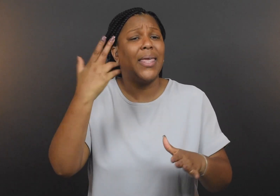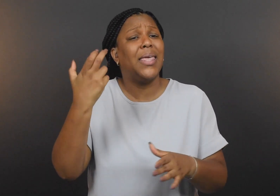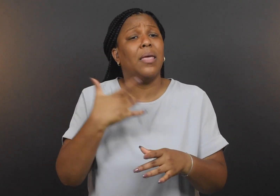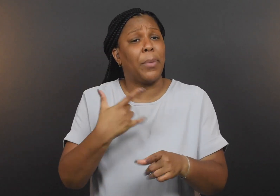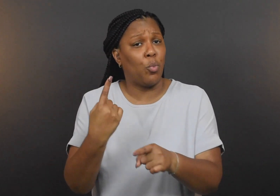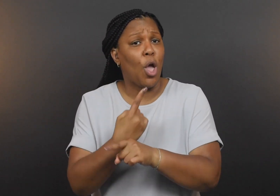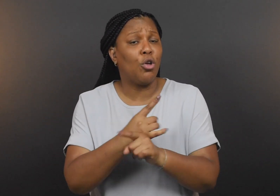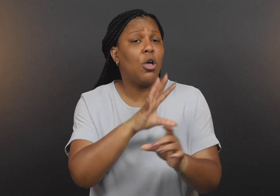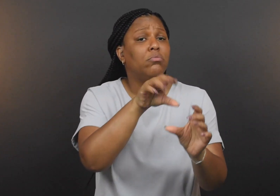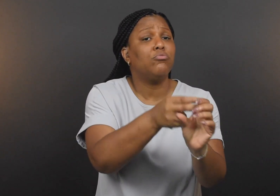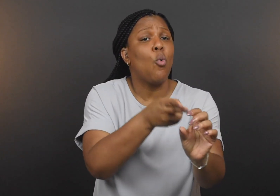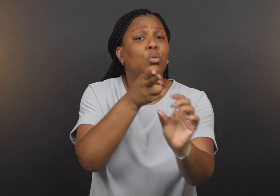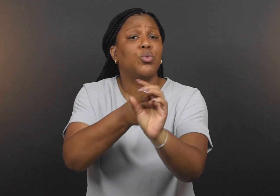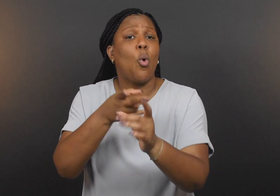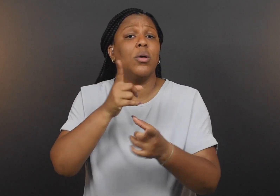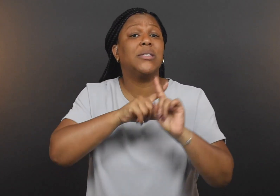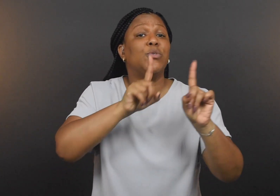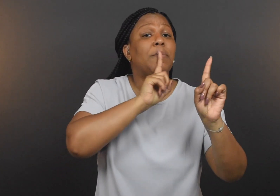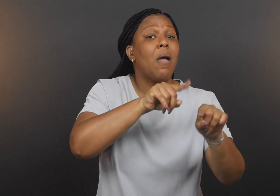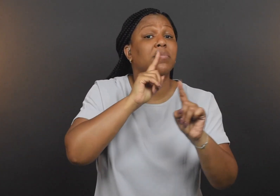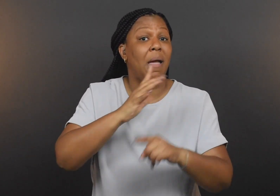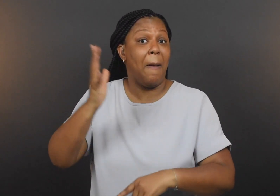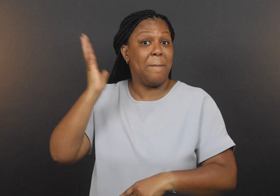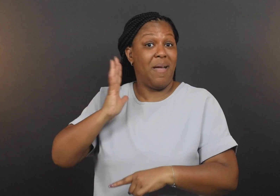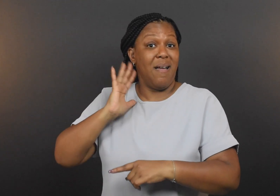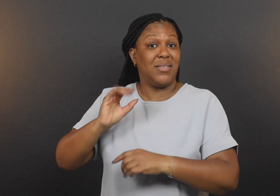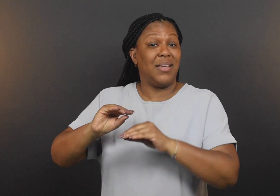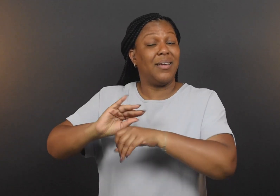He regularly joined responses to past epidemics.